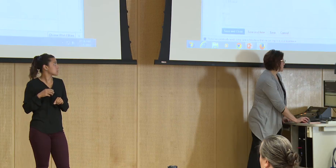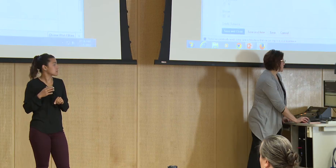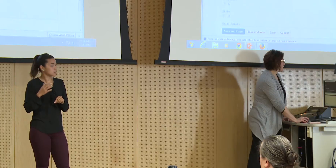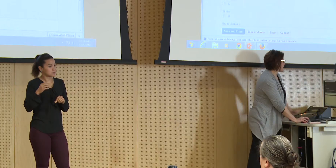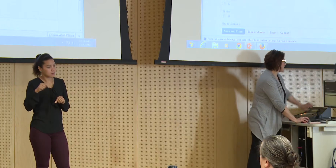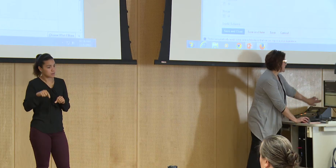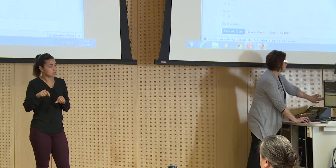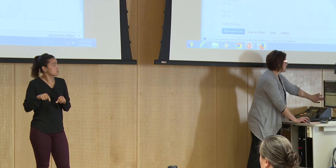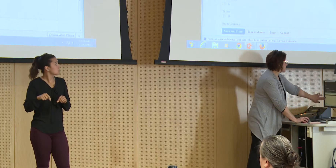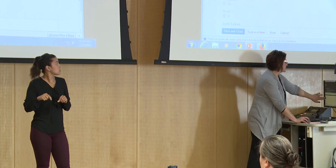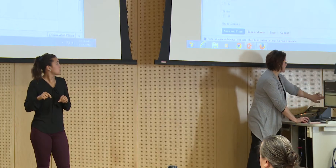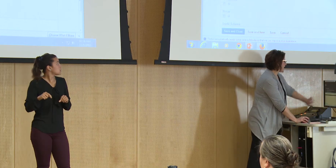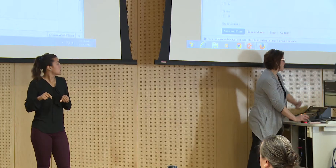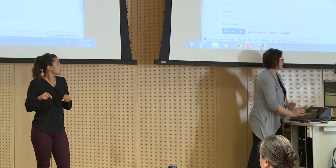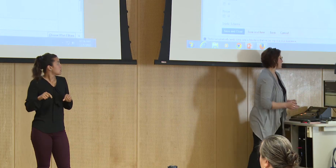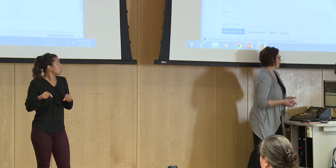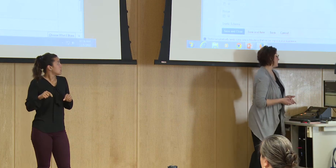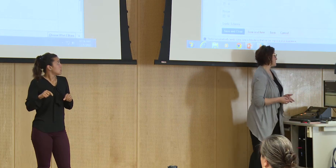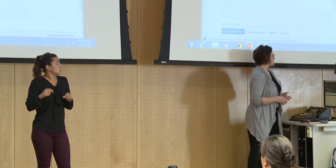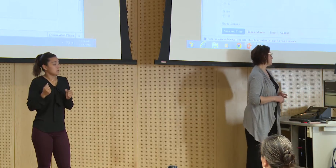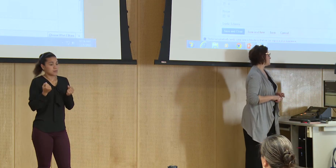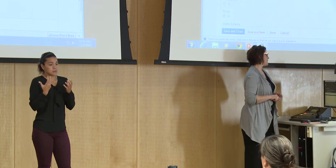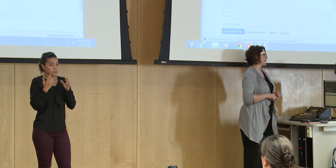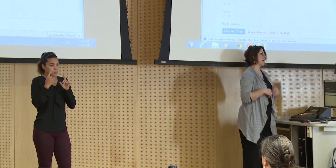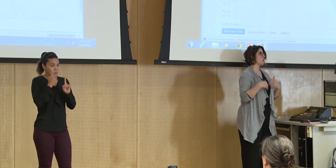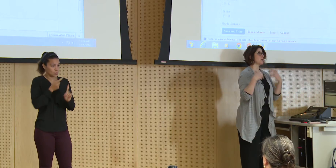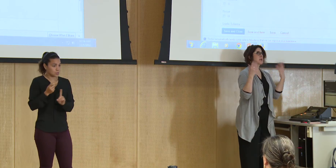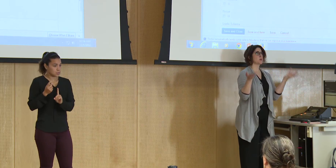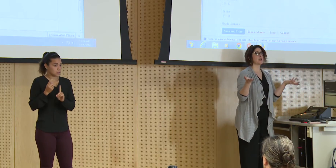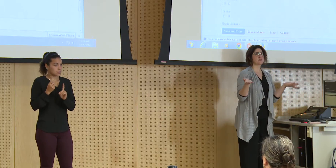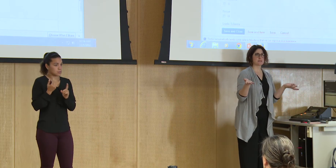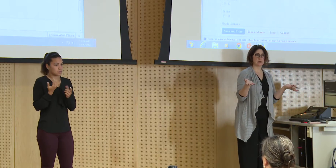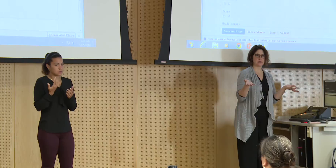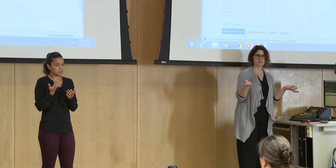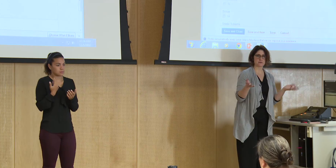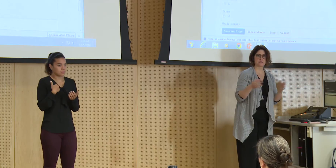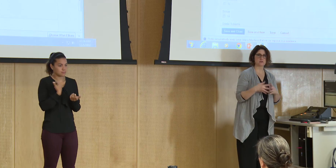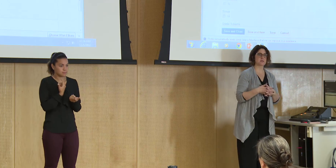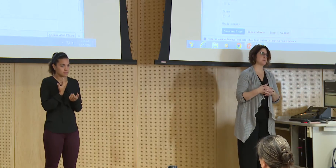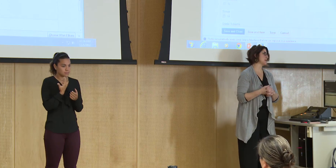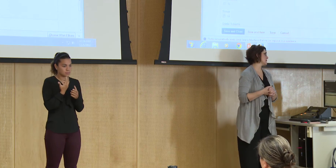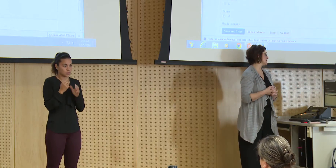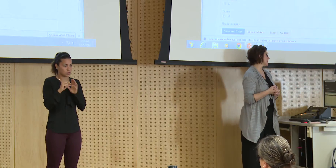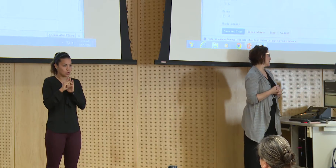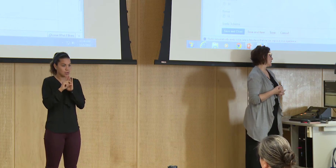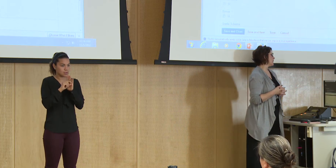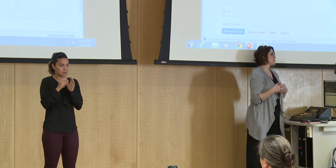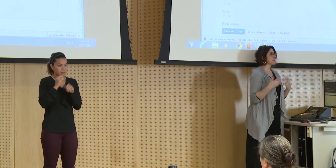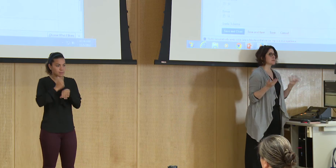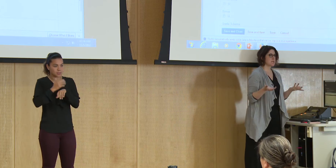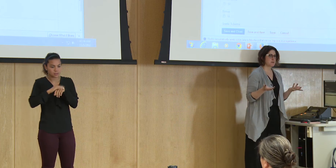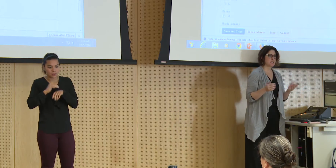again, here's where I say how many points. Like, what am I grading this out of? So maybe it's in the written assignment,